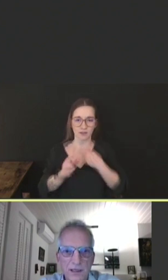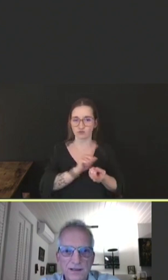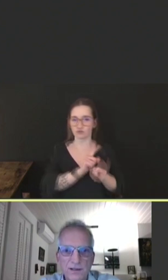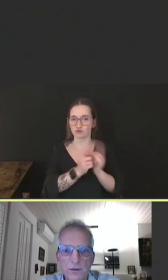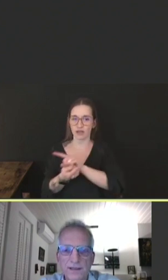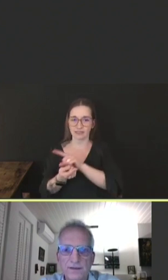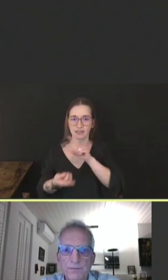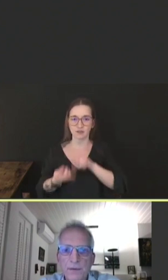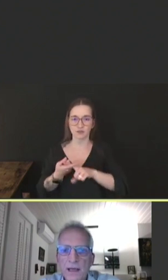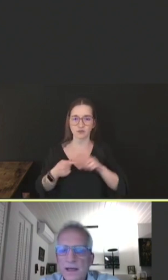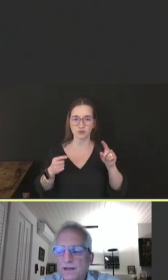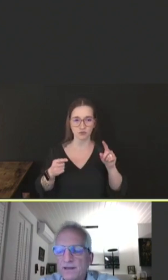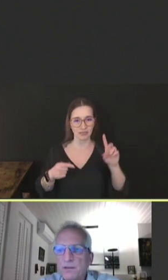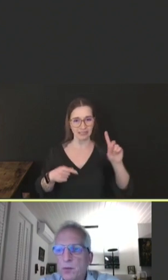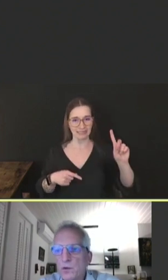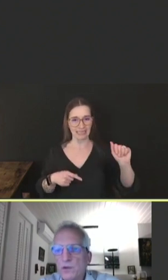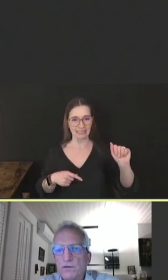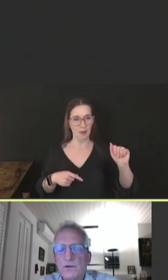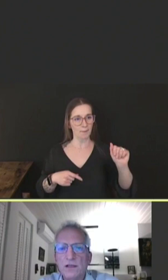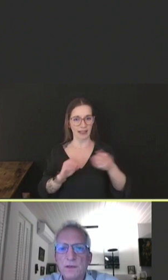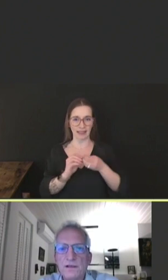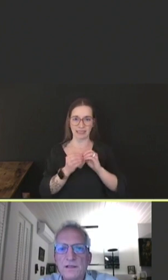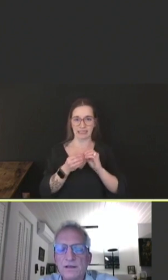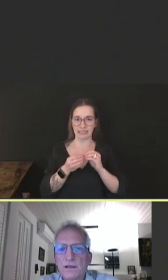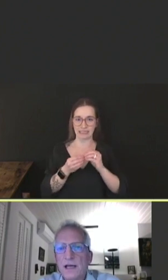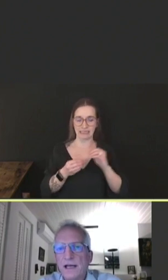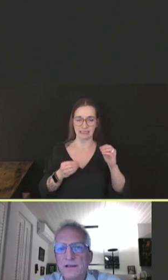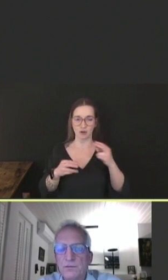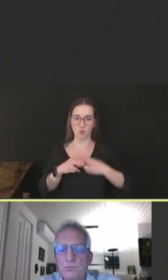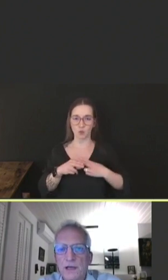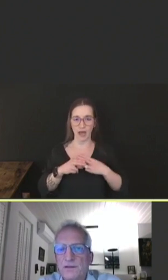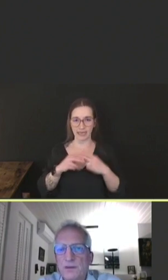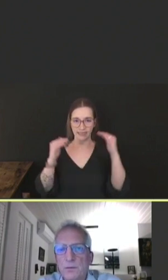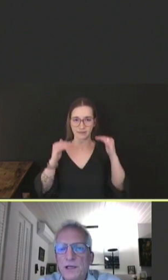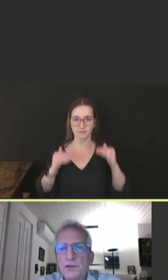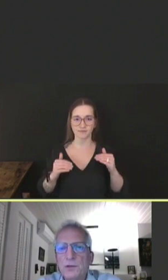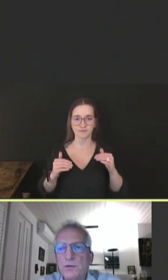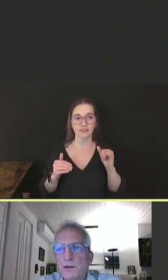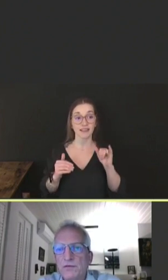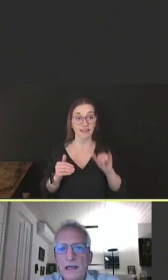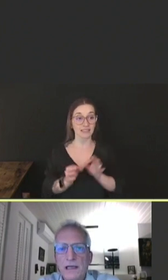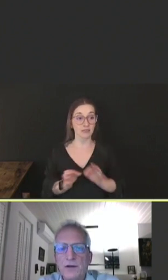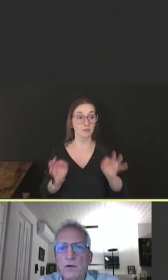disability weights. That's important for us because it's the bridge between fatal and